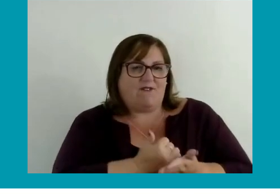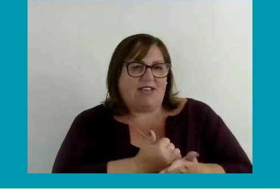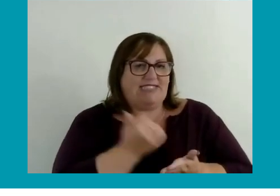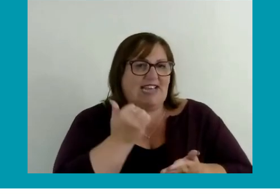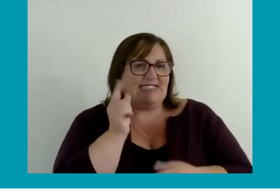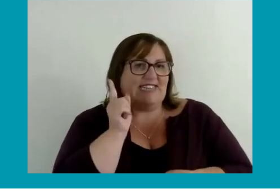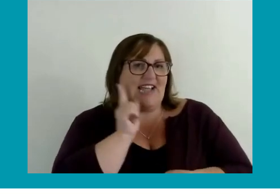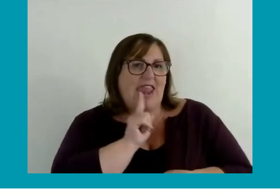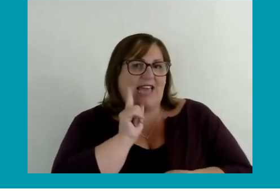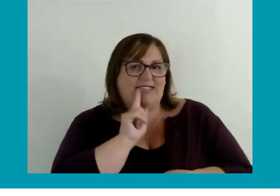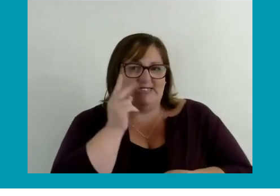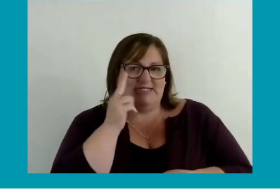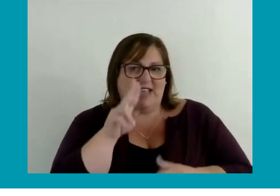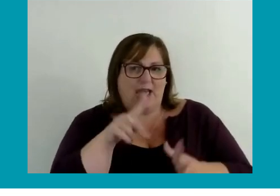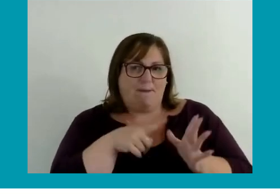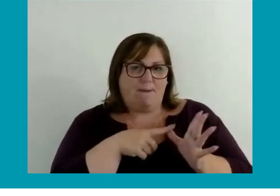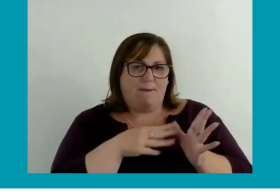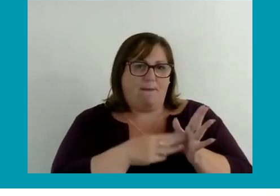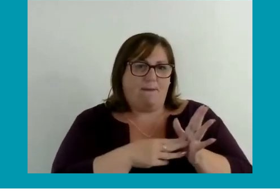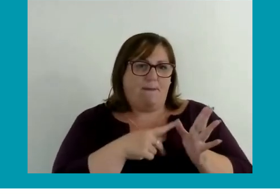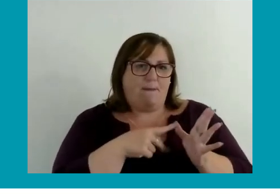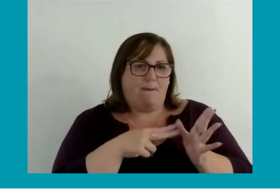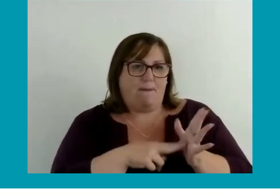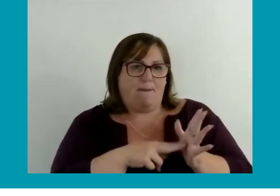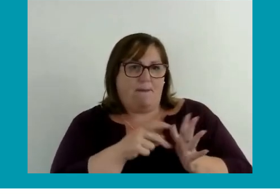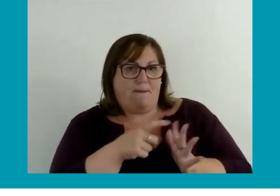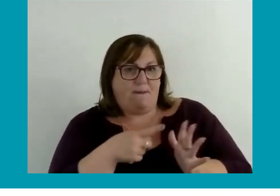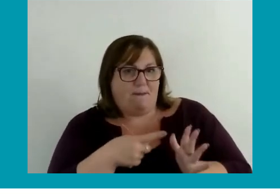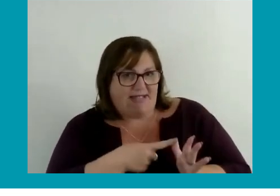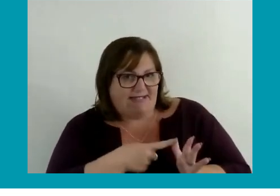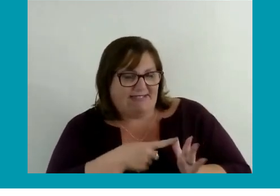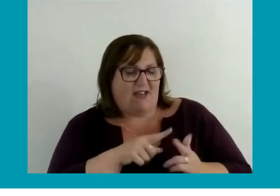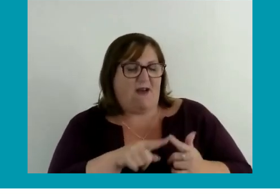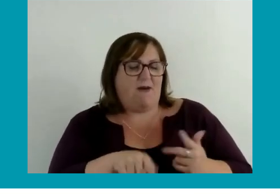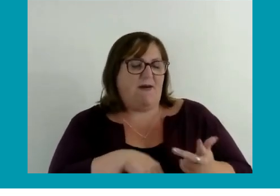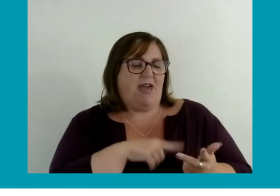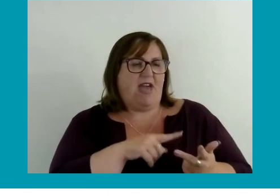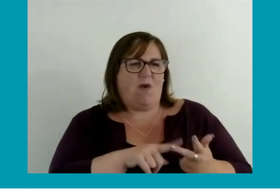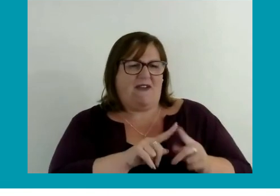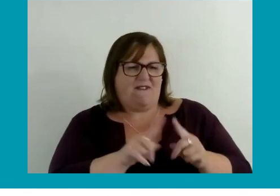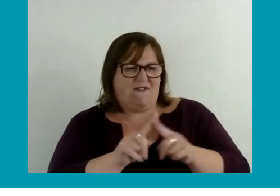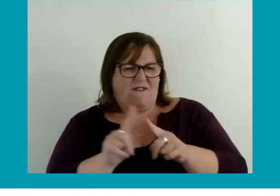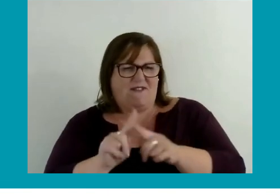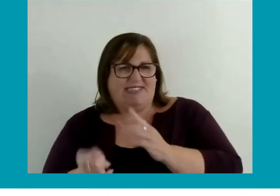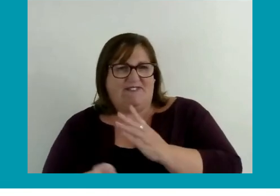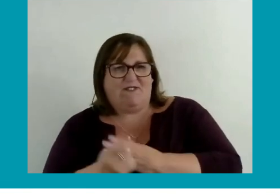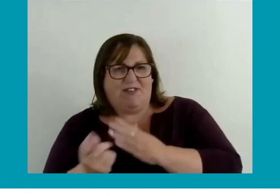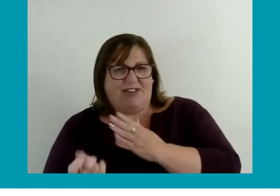to succeed at interview so we've got lots and lots of different events coming up please go to